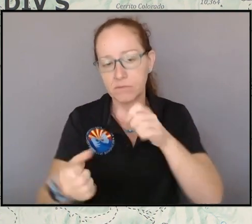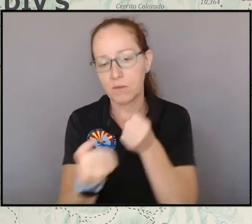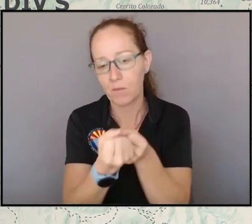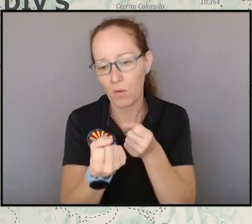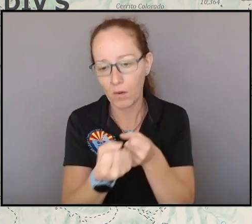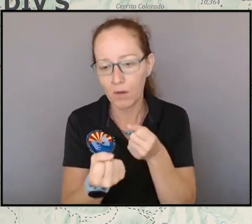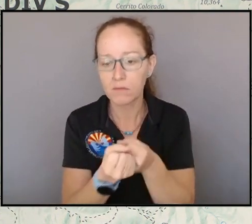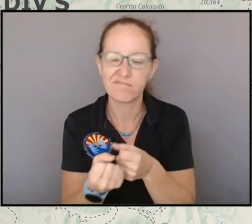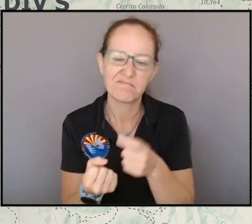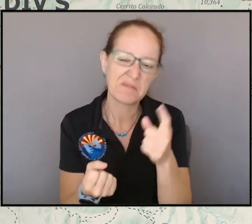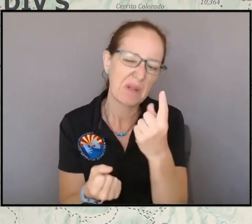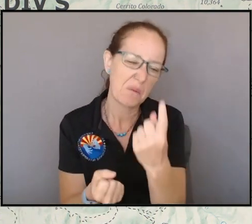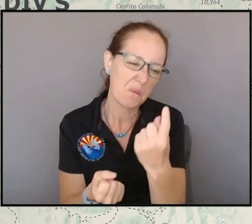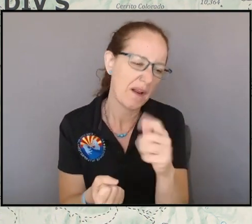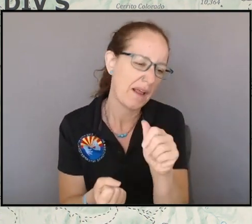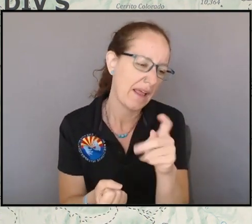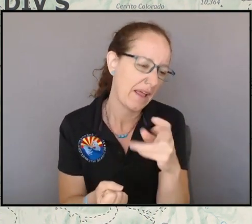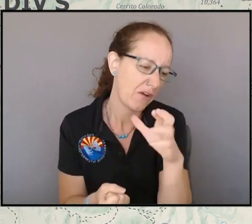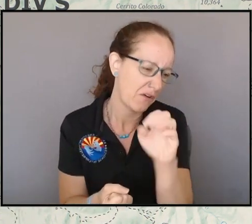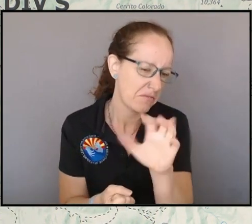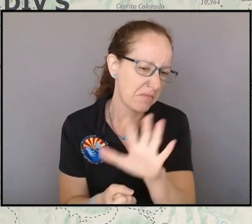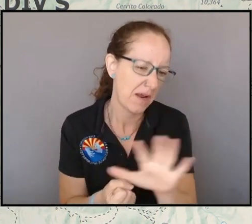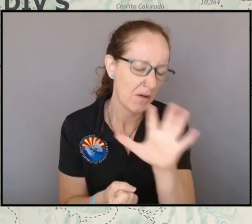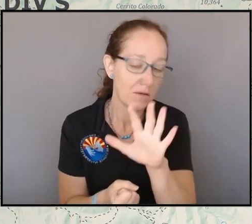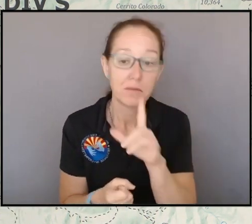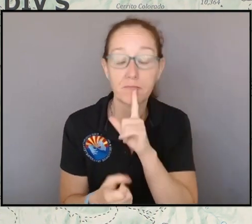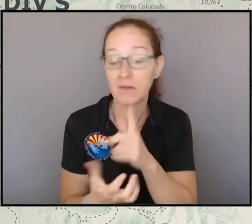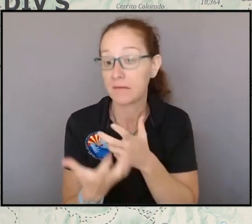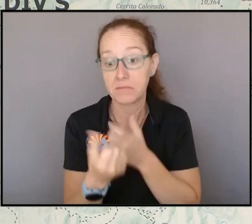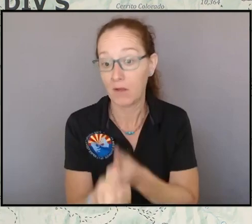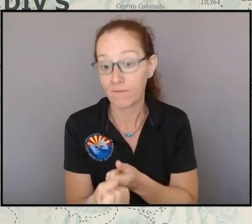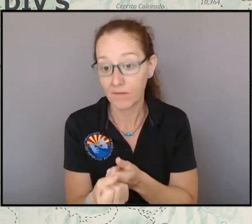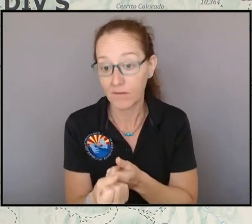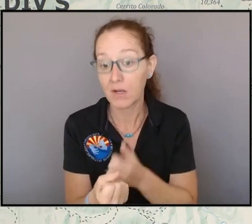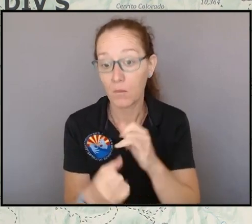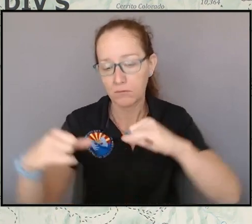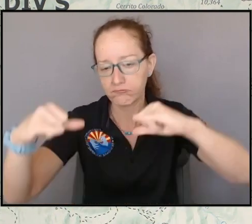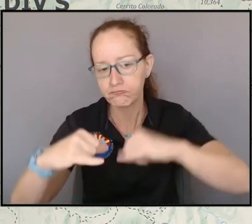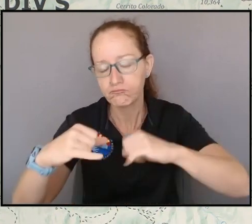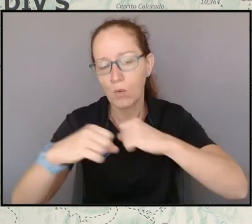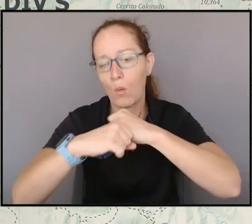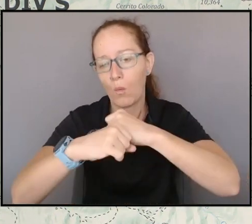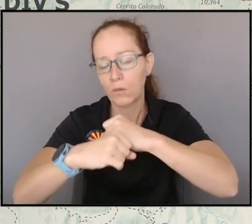that. And that was really the only fire issue that we had yesterday. Everything else held in place what we're dealing